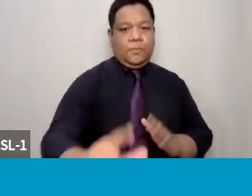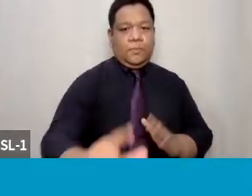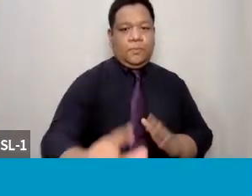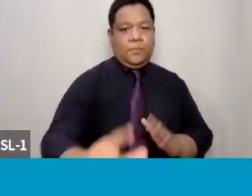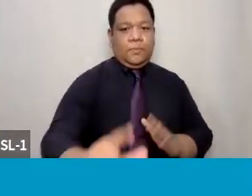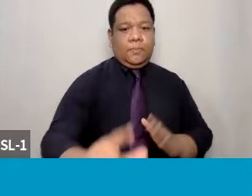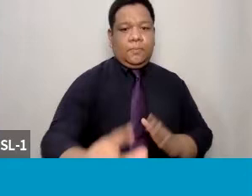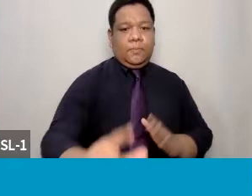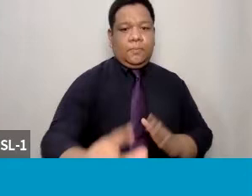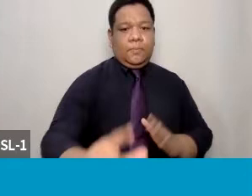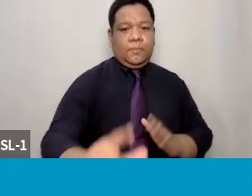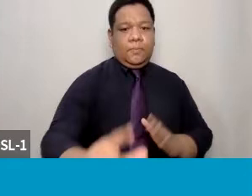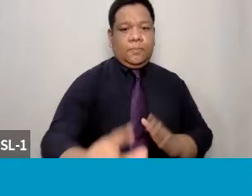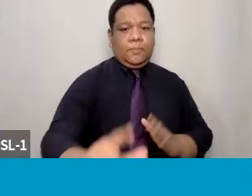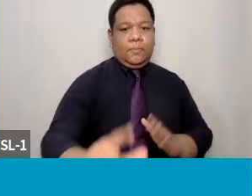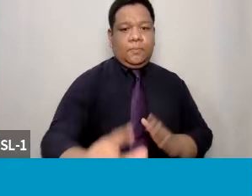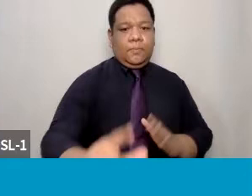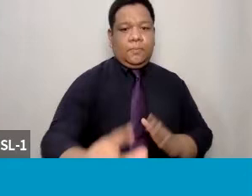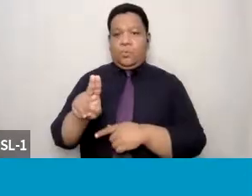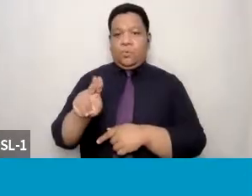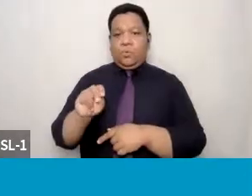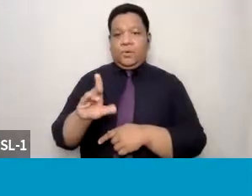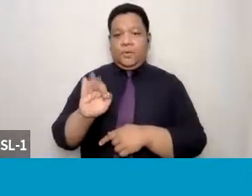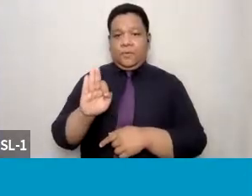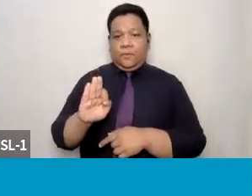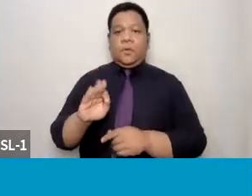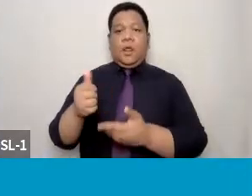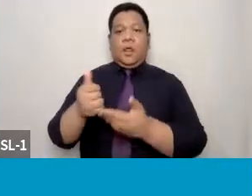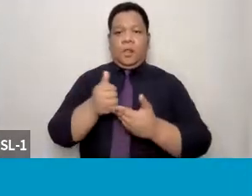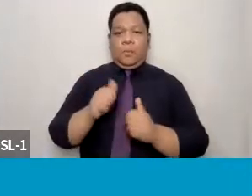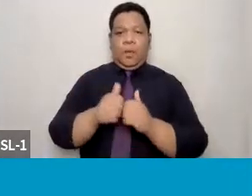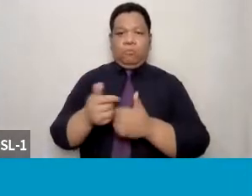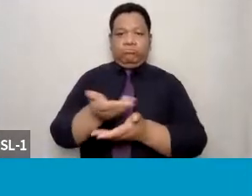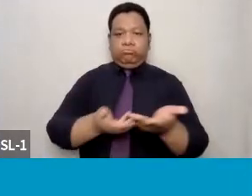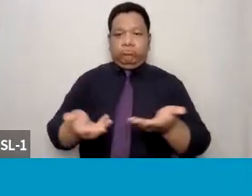He will help me facilitate the conversations in our discussion today.